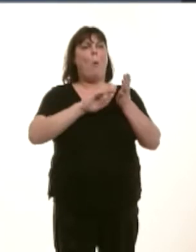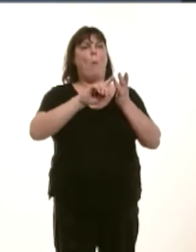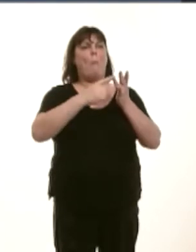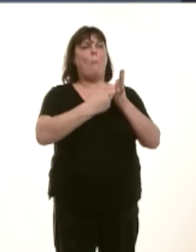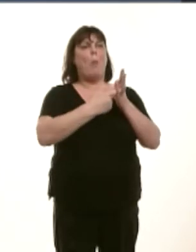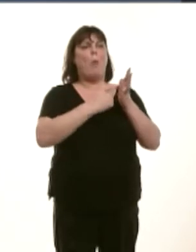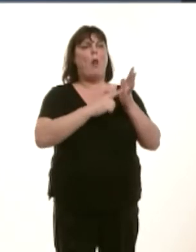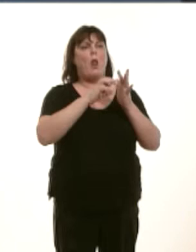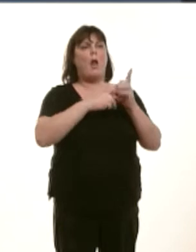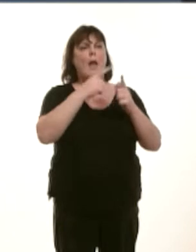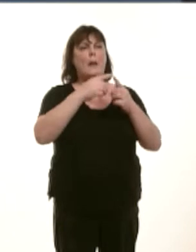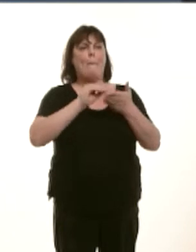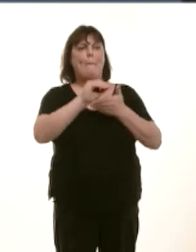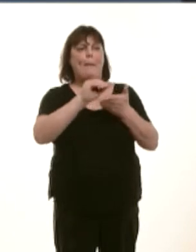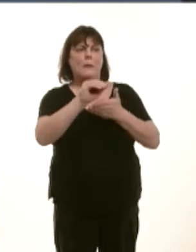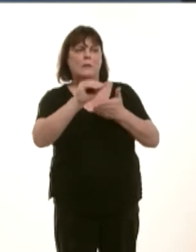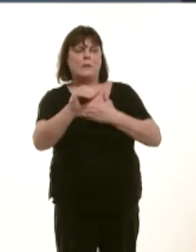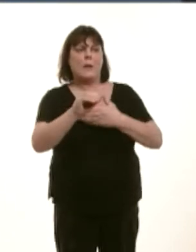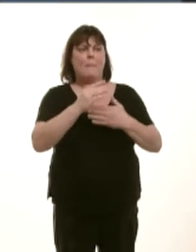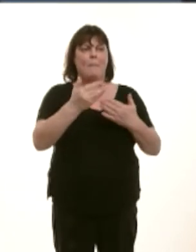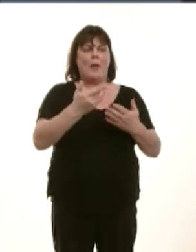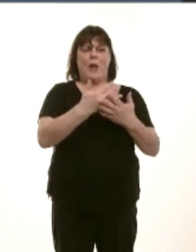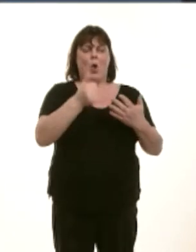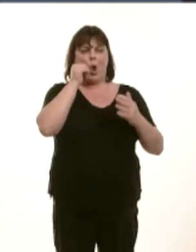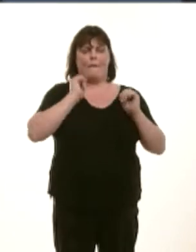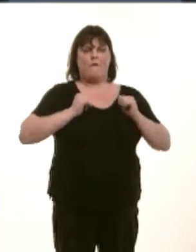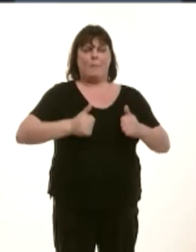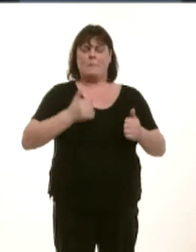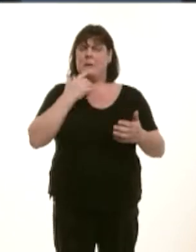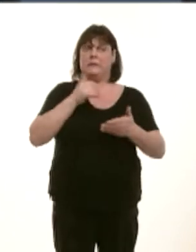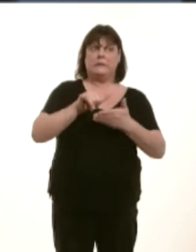a certain amount of uncertainty with regard to what the Welsh Governmentís basic scheme